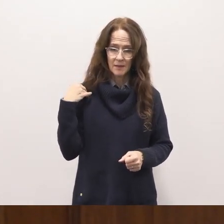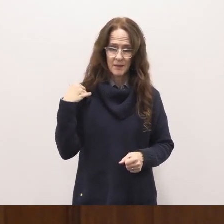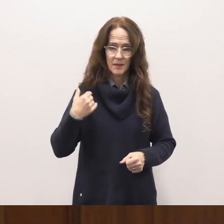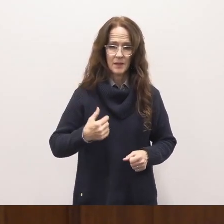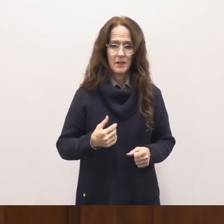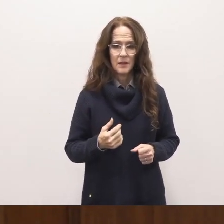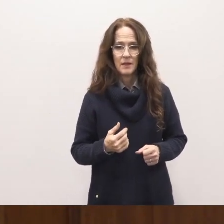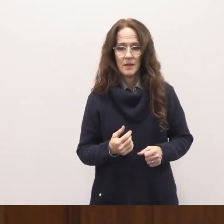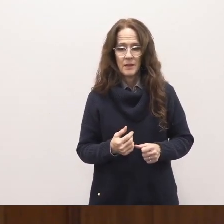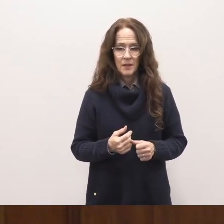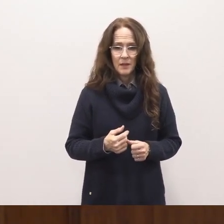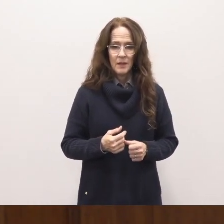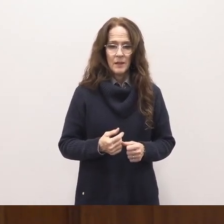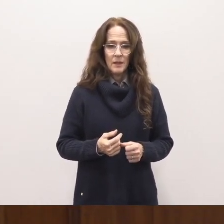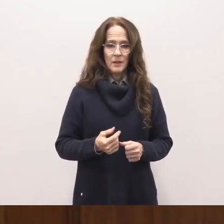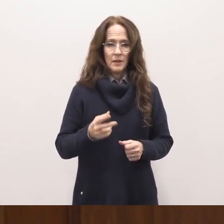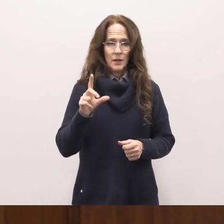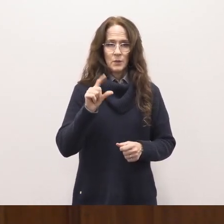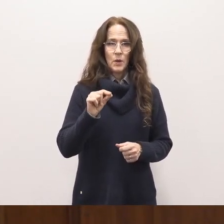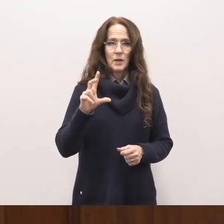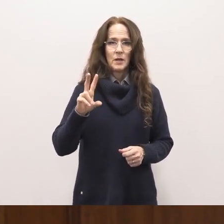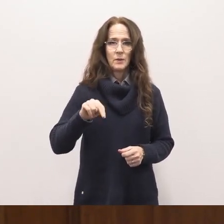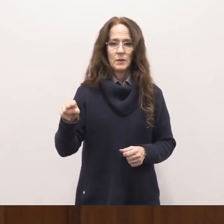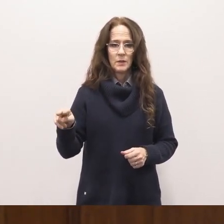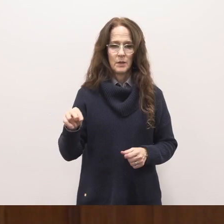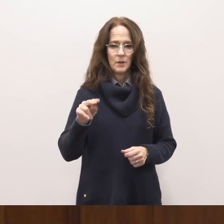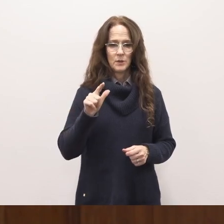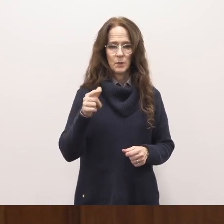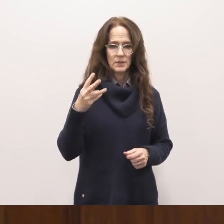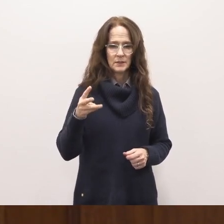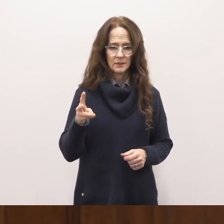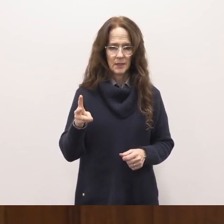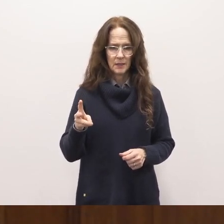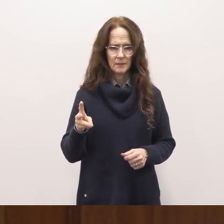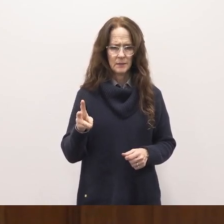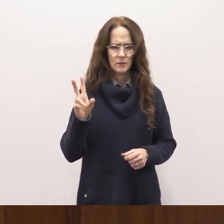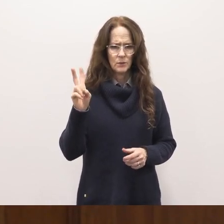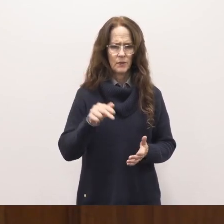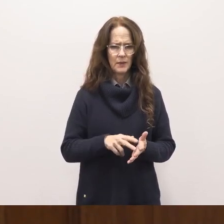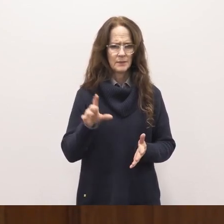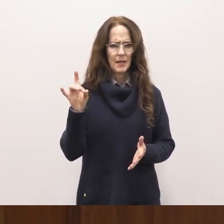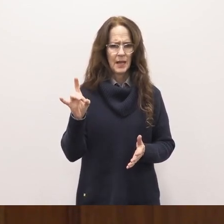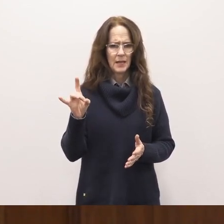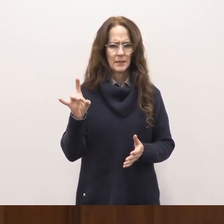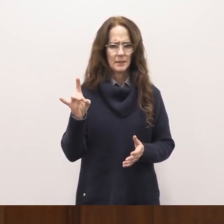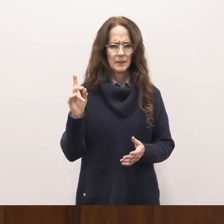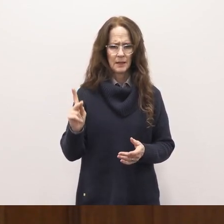Last one, 2022, the one before that, 2016, and then, I think it was 2008, Measure K.